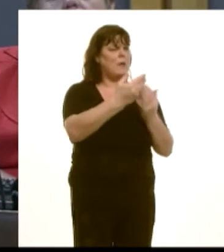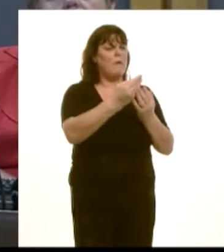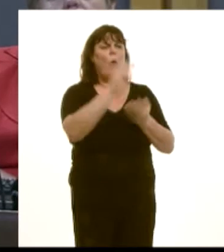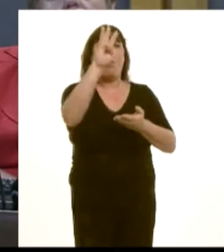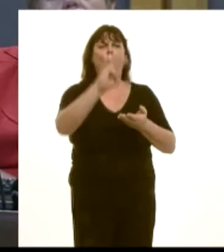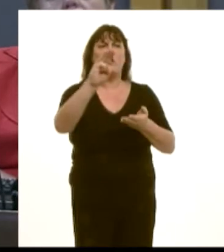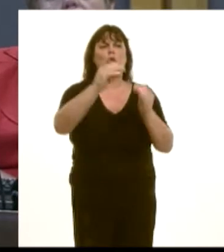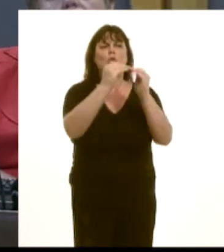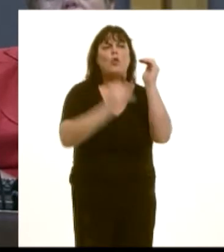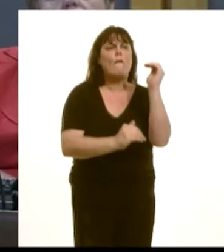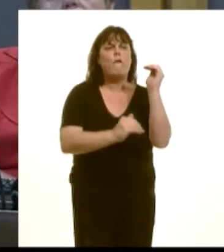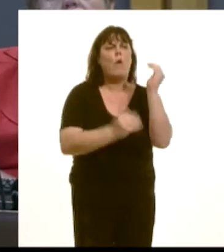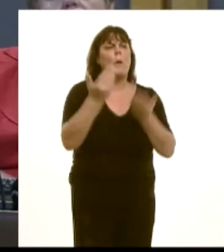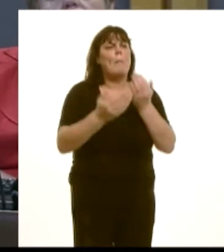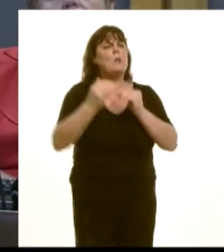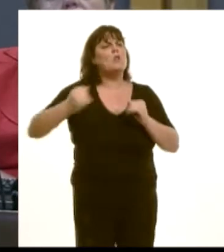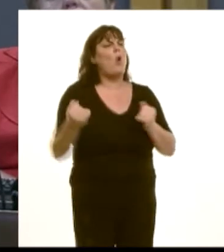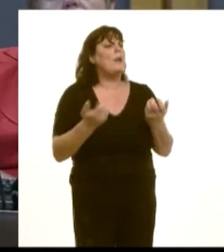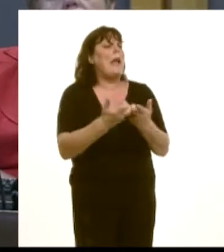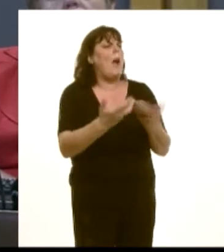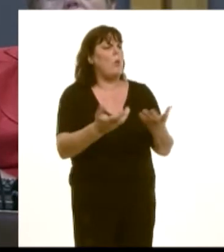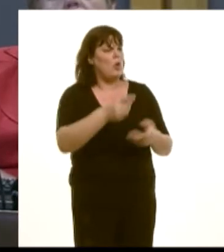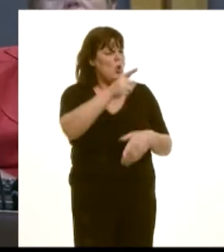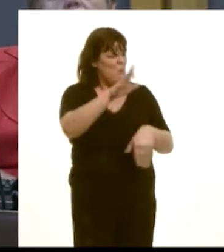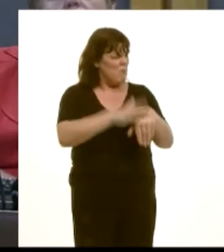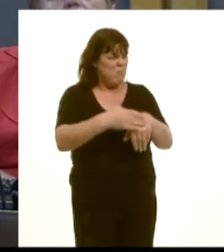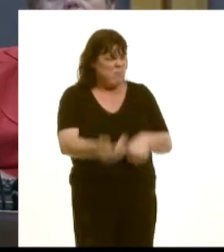in comparison with Scotland? Have you even bothered to try working that out?